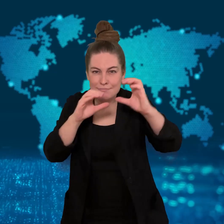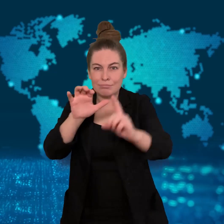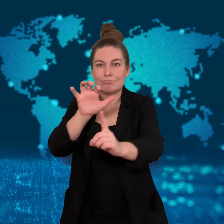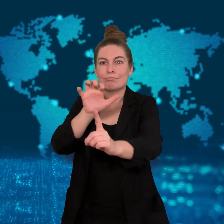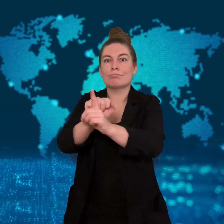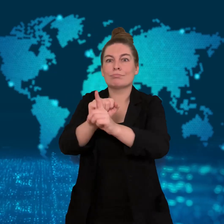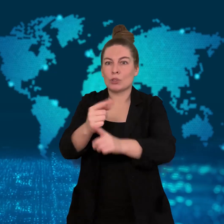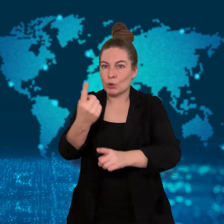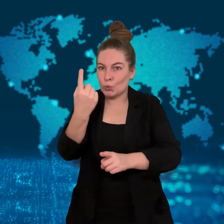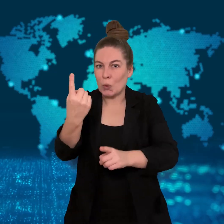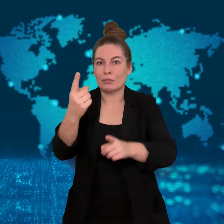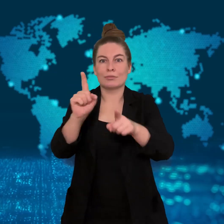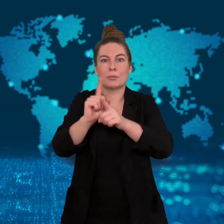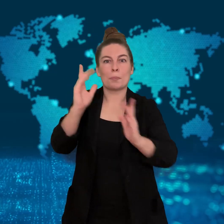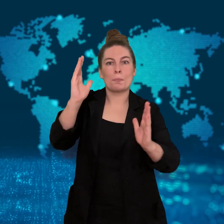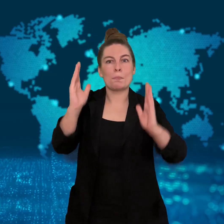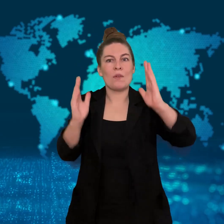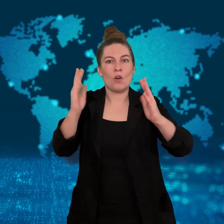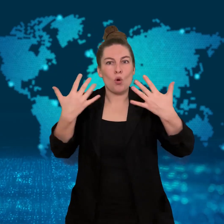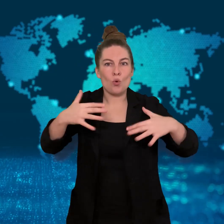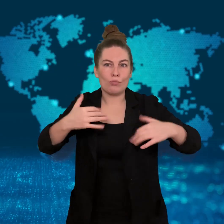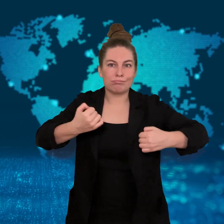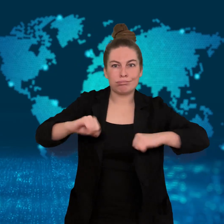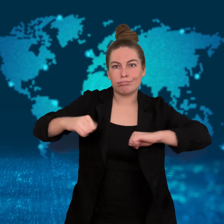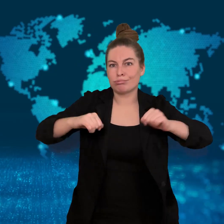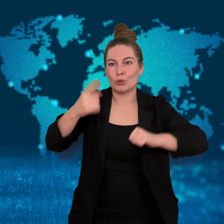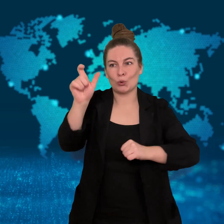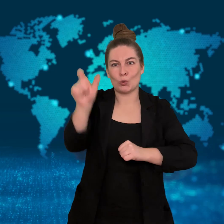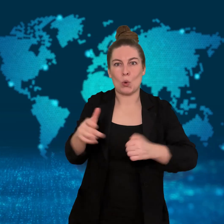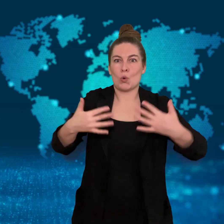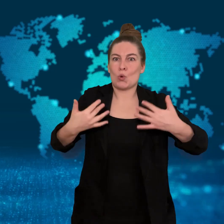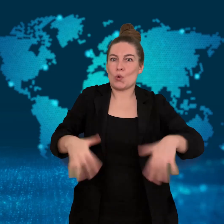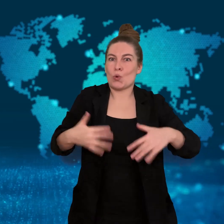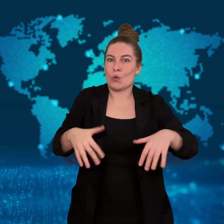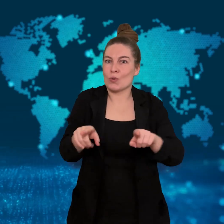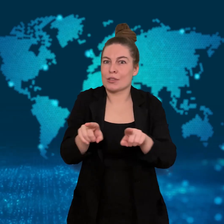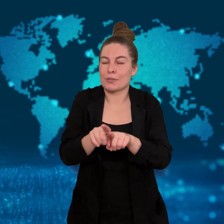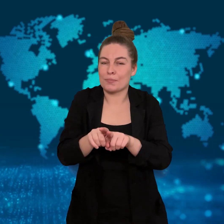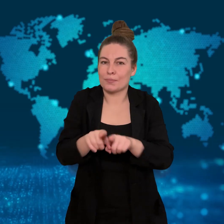Another major mafia figure was picked up near Granada in Spain this week.